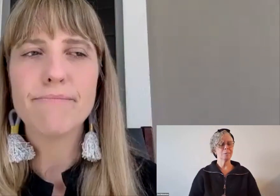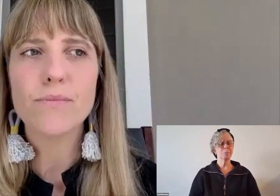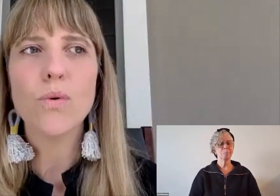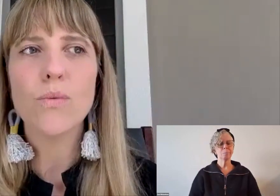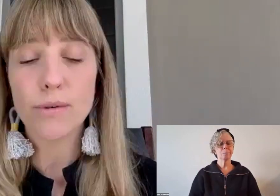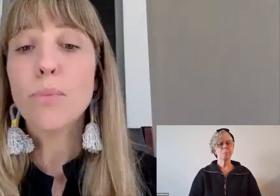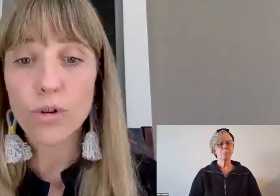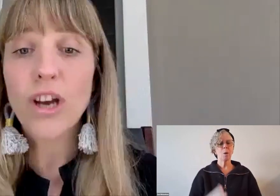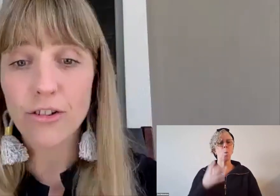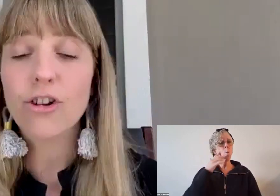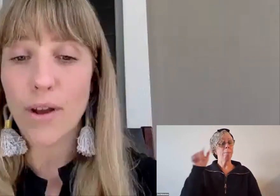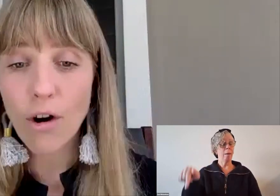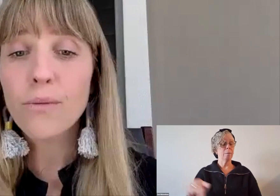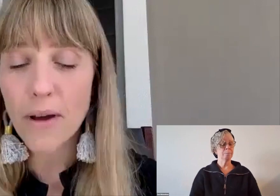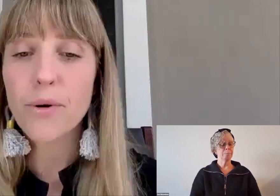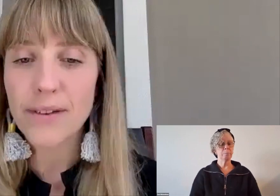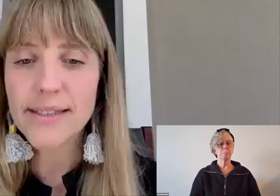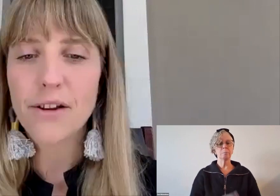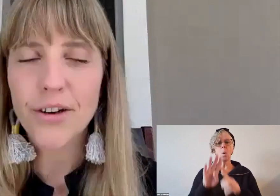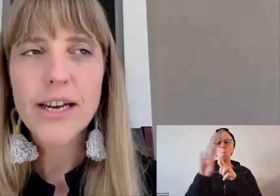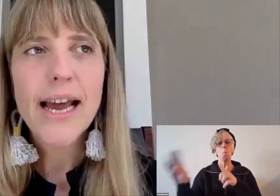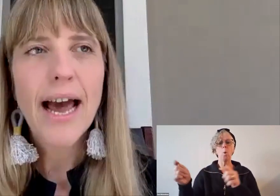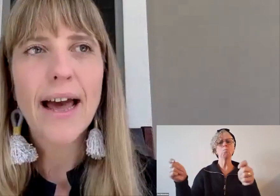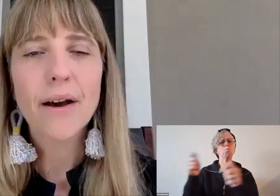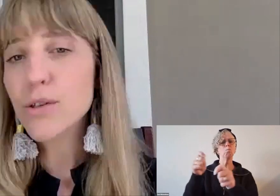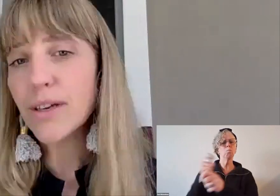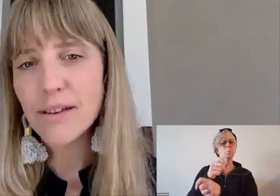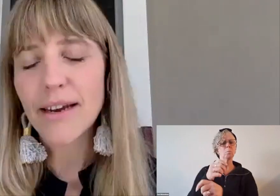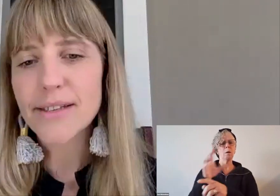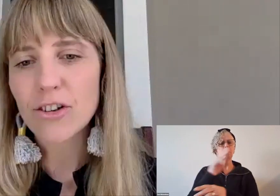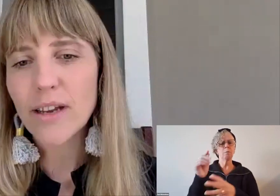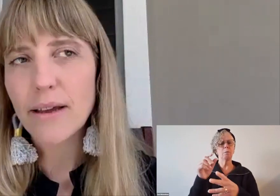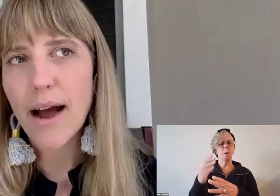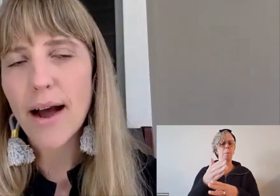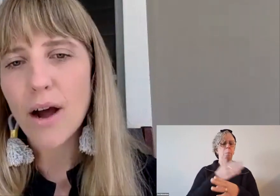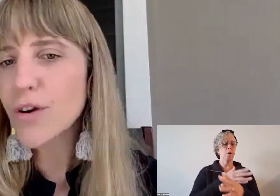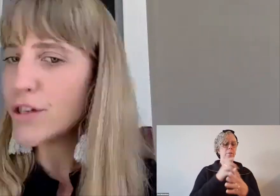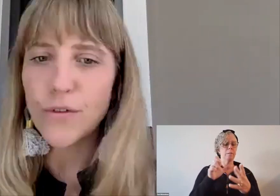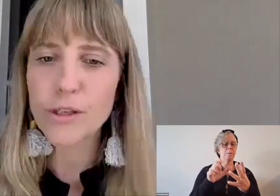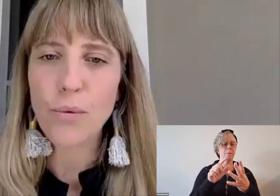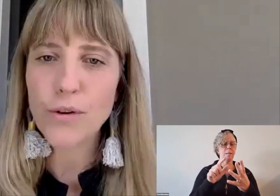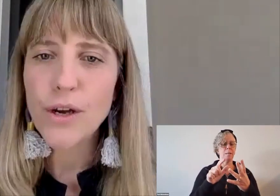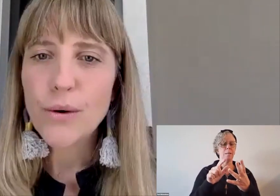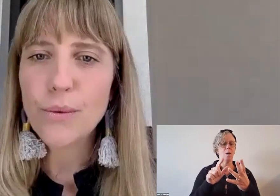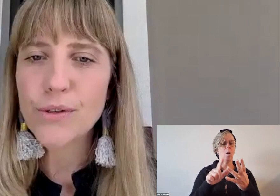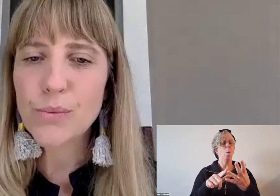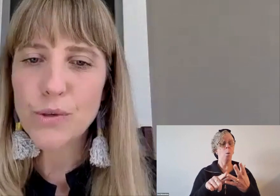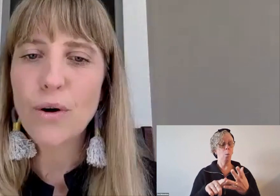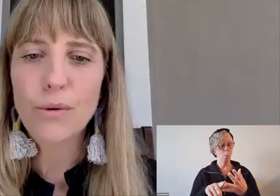there was board change going on by the previous CEO. And that was really exciting because actually a very diverse board was welcomed in.